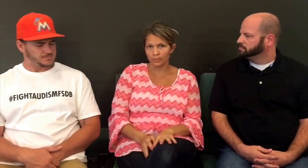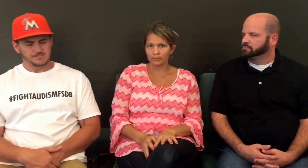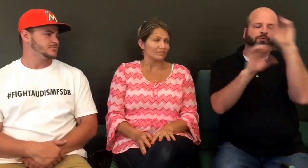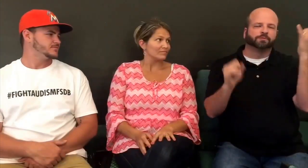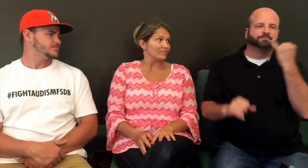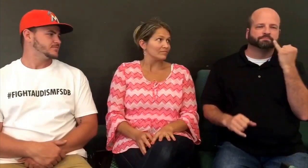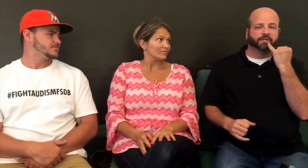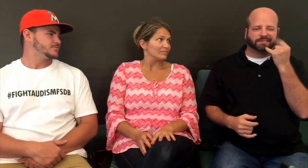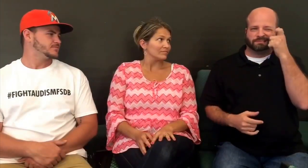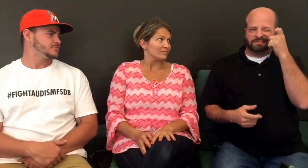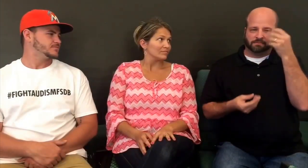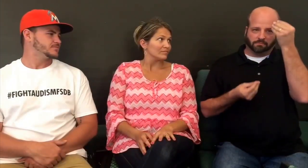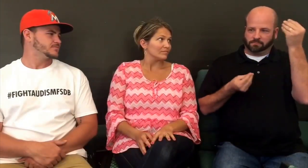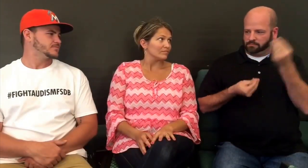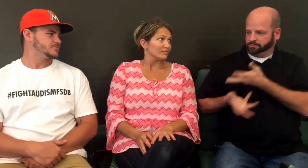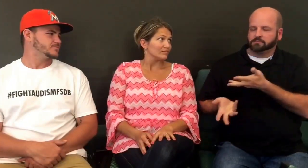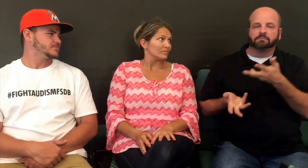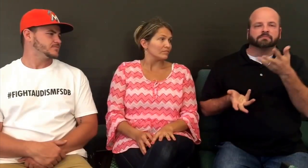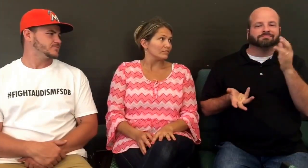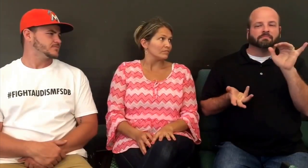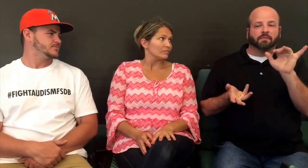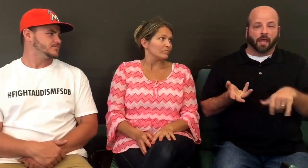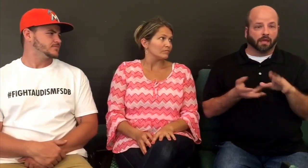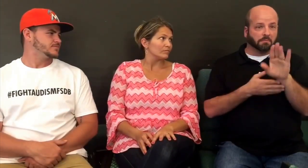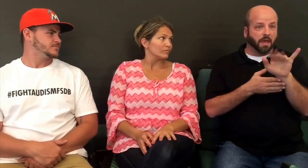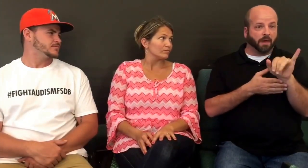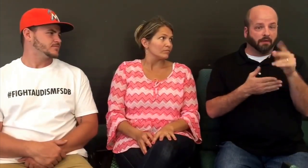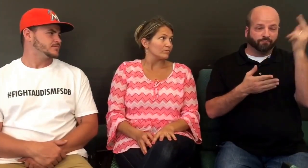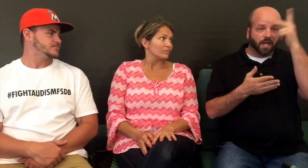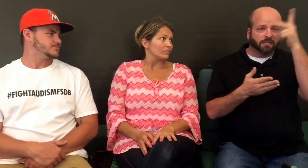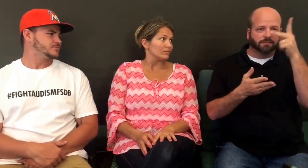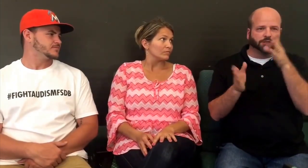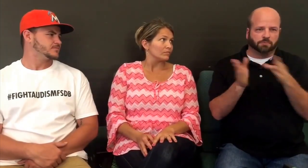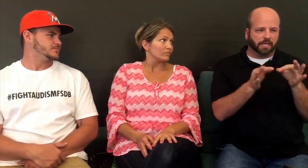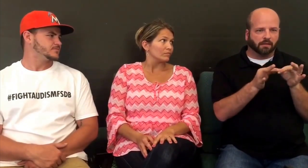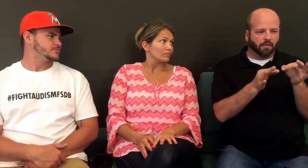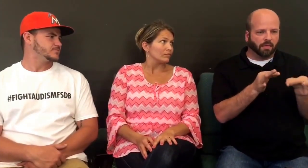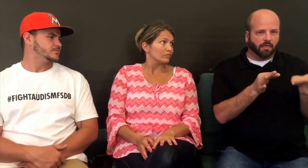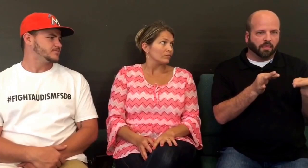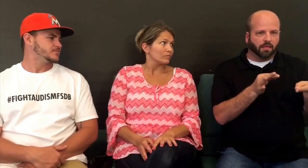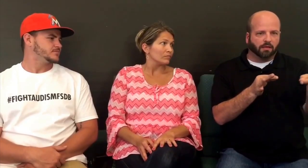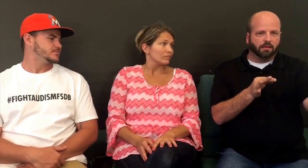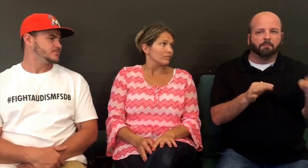Superintendent Prickett recently told us that the bi-bi philosophy was already planned, but it was delayed.